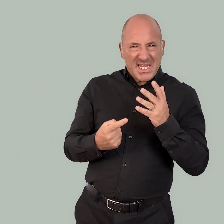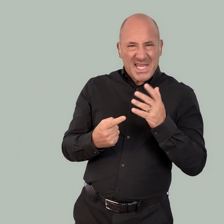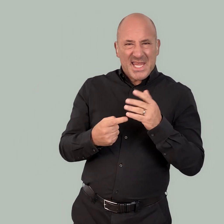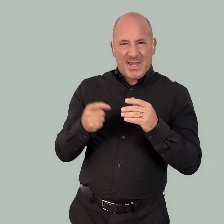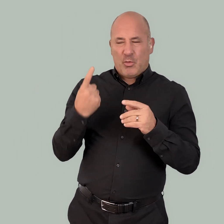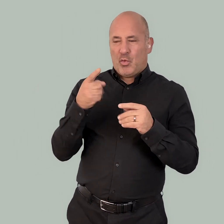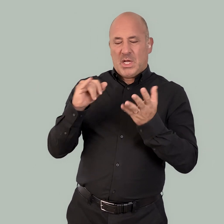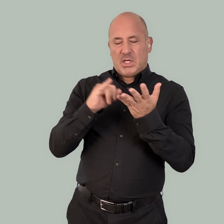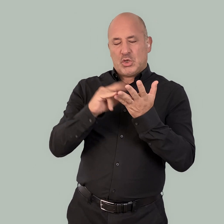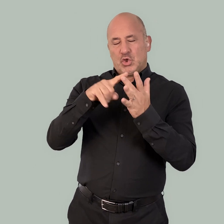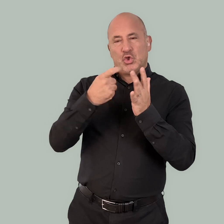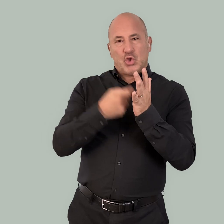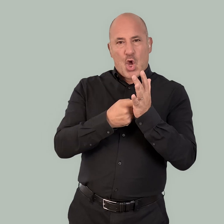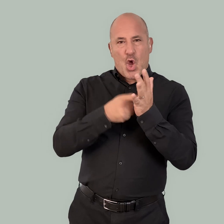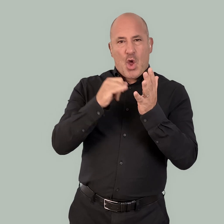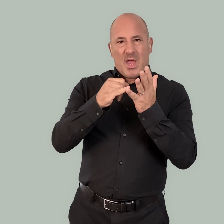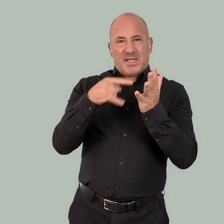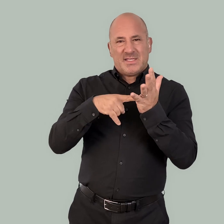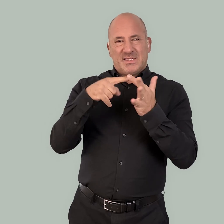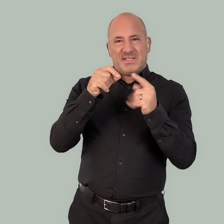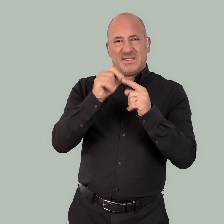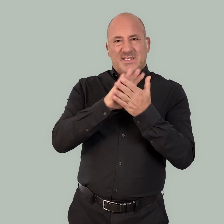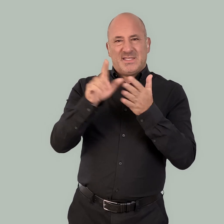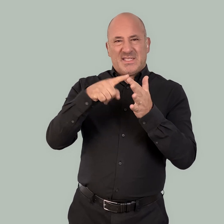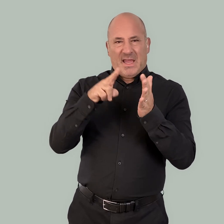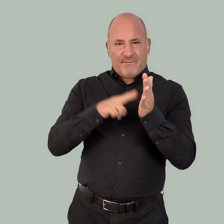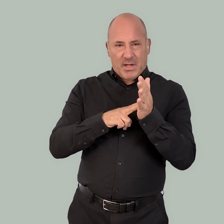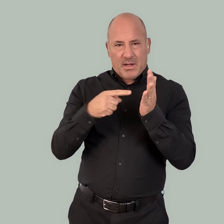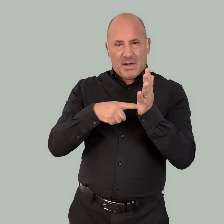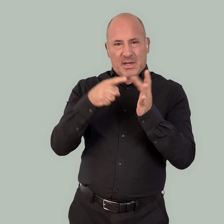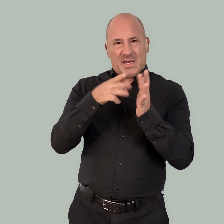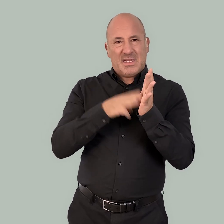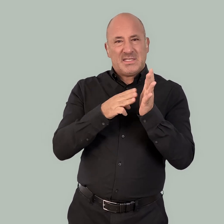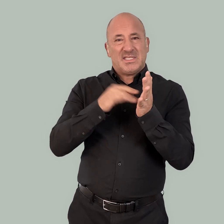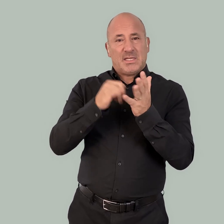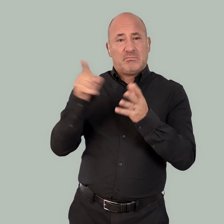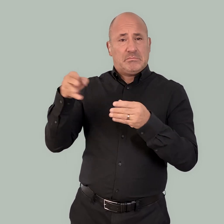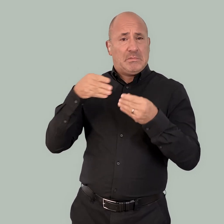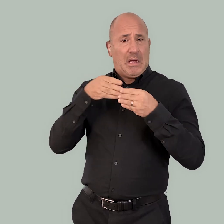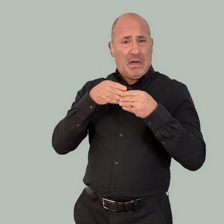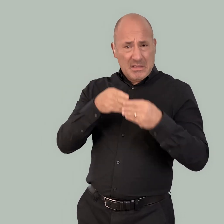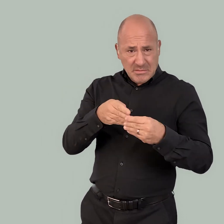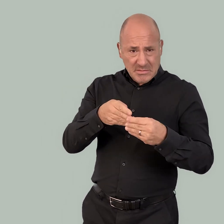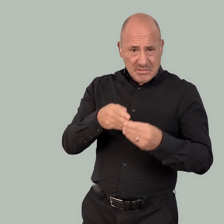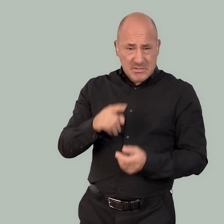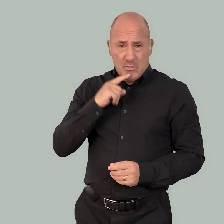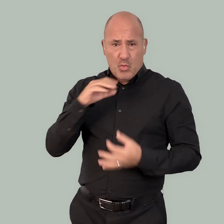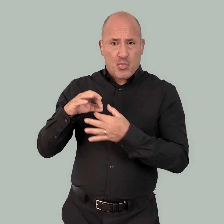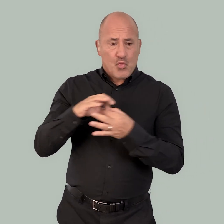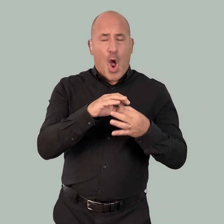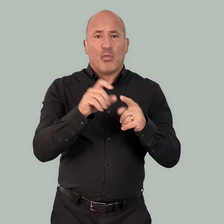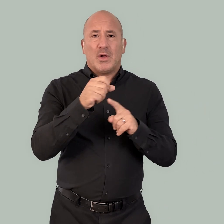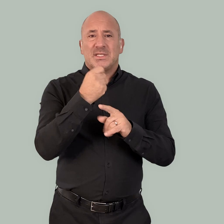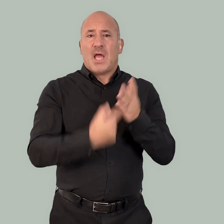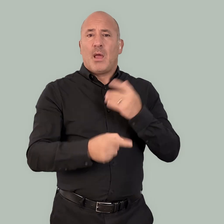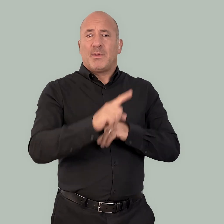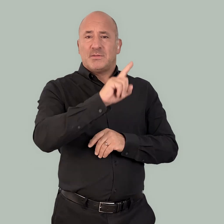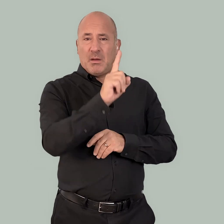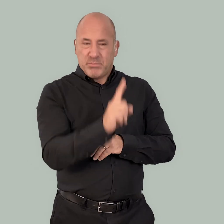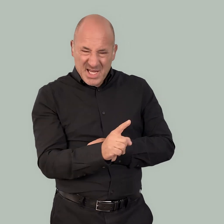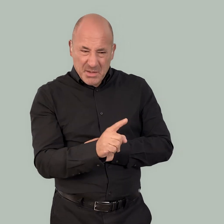Sir Stephen Timms, and be co-produced with disabled people,